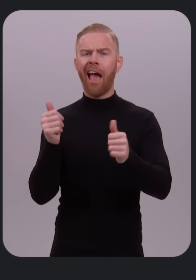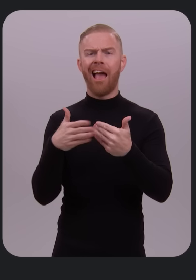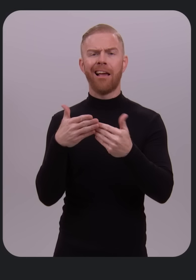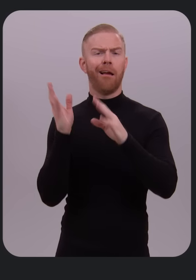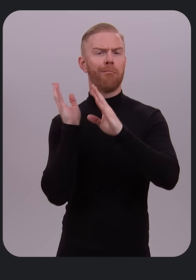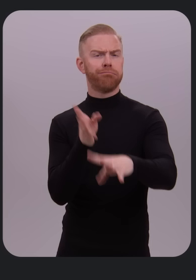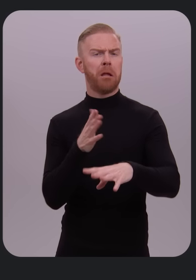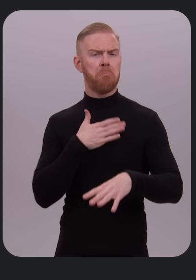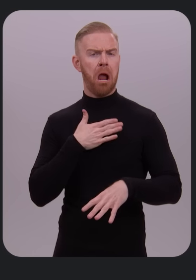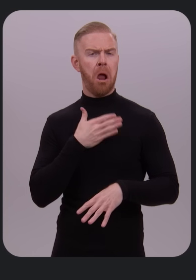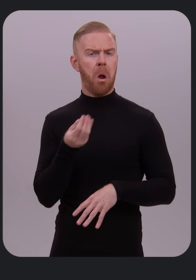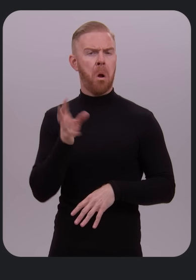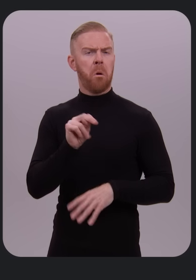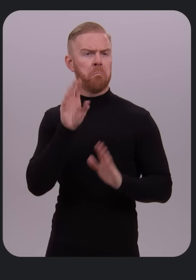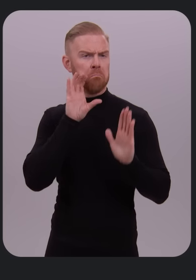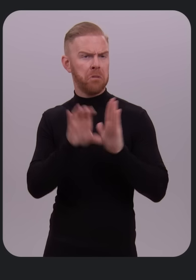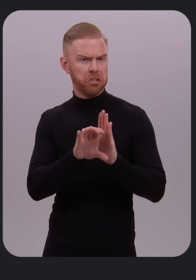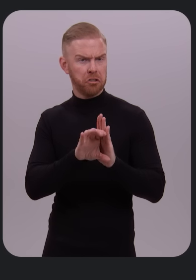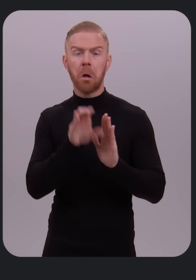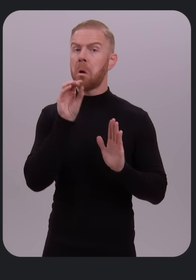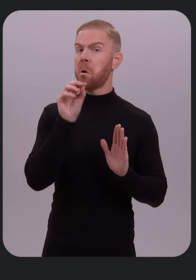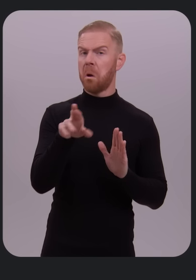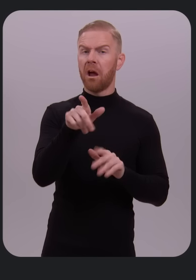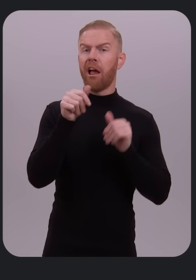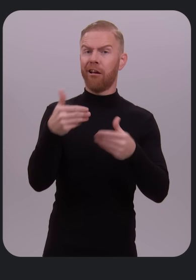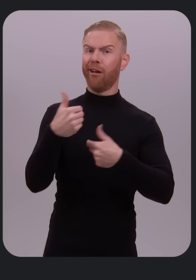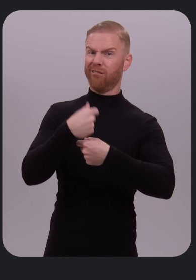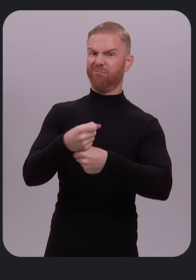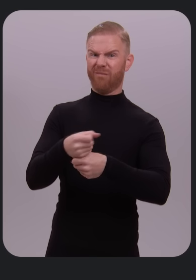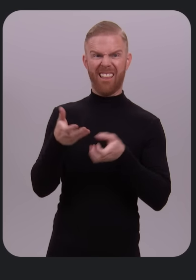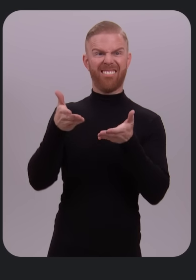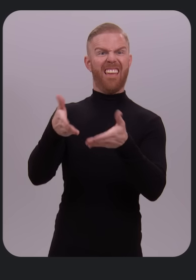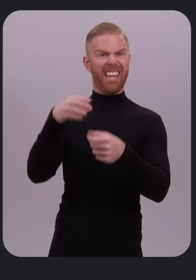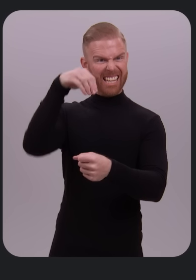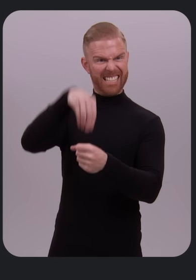Or you can generate them on the fly using Imagen, which is built right in.